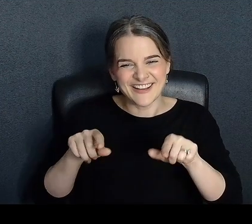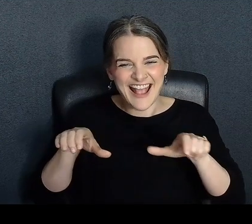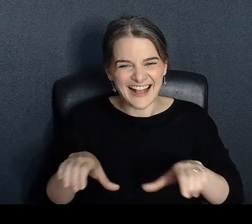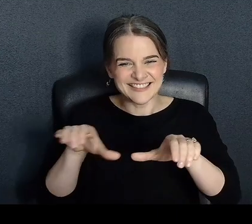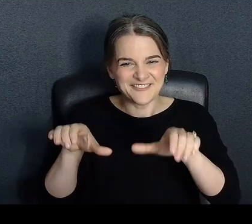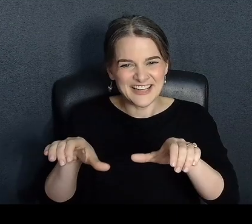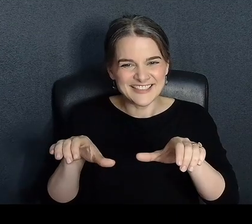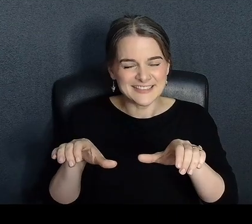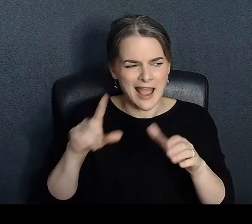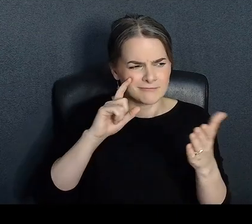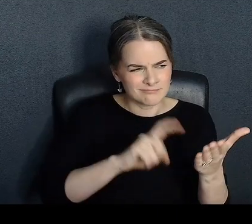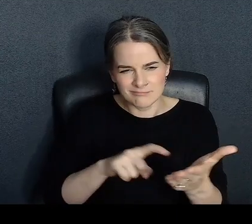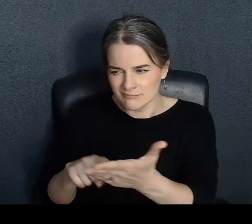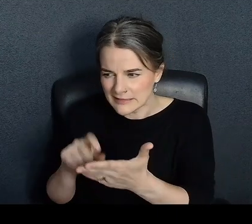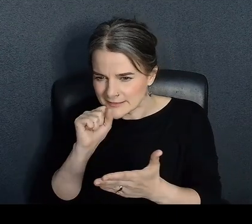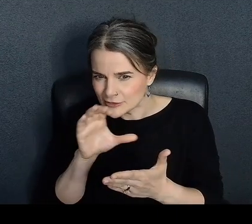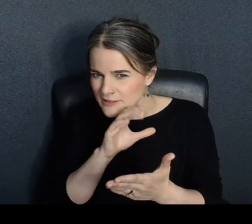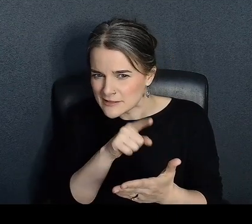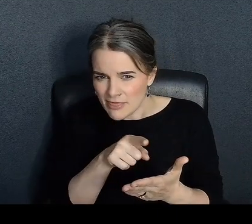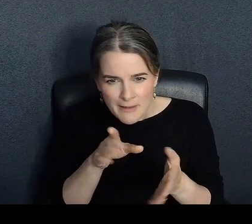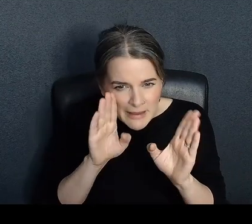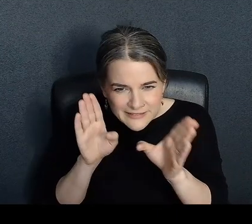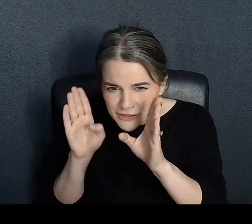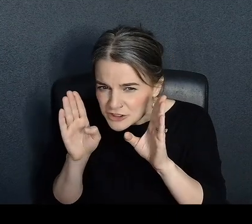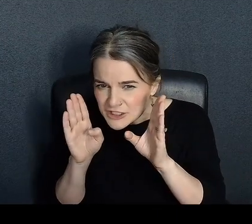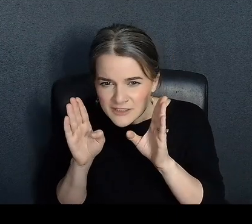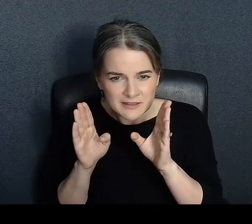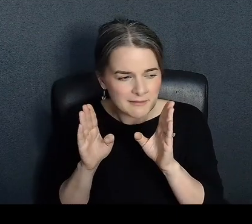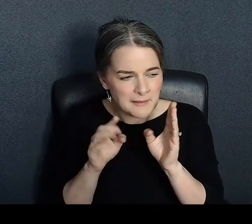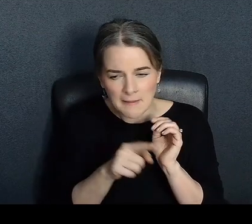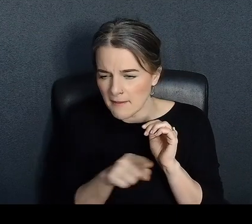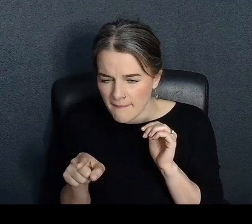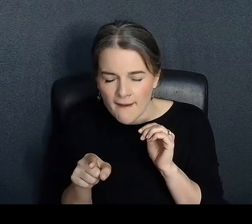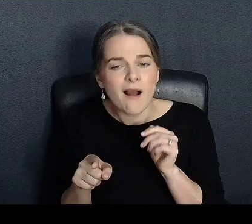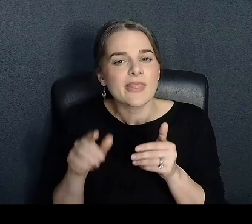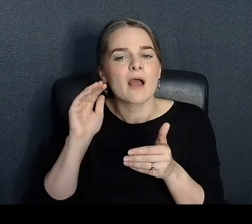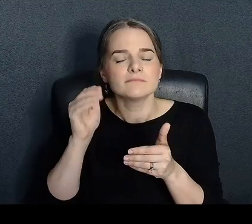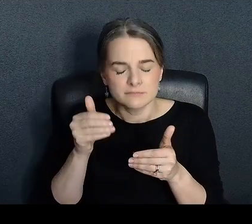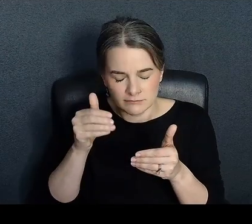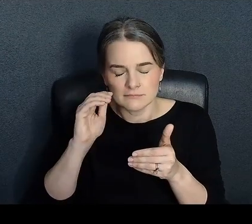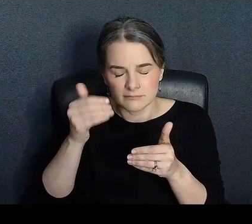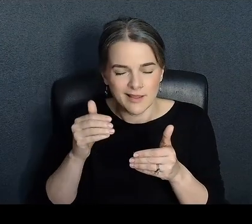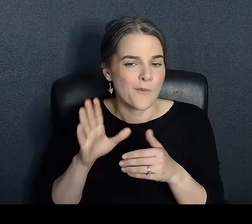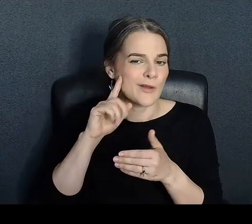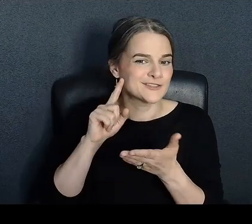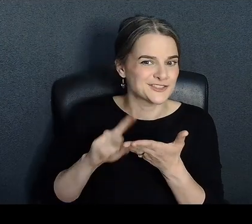is if they were nodding off, then we would check the hearing aid or I would move closer to them